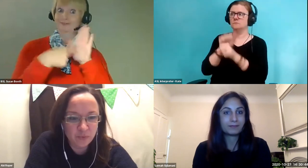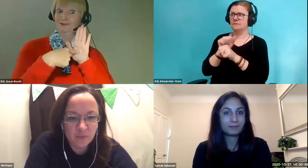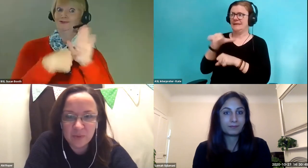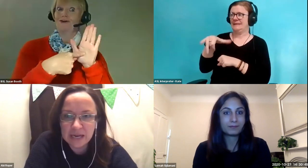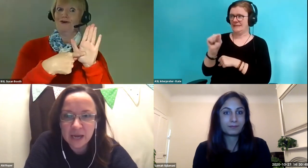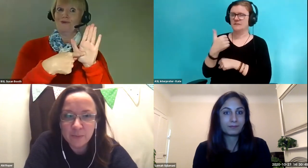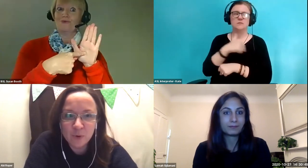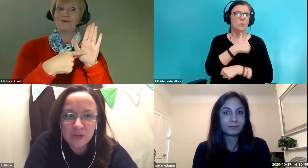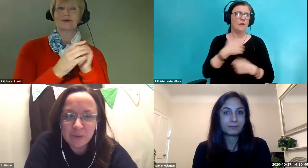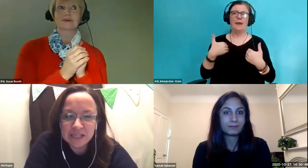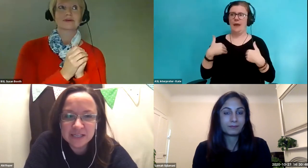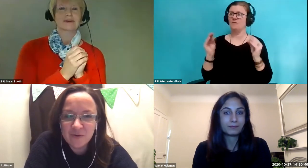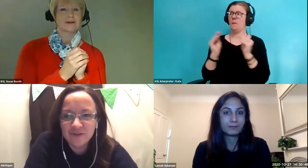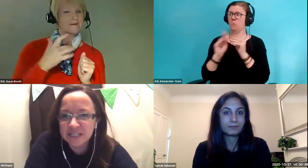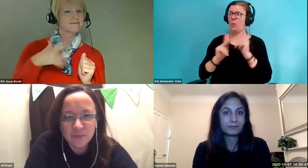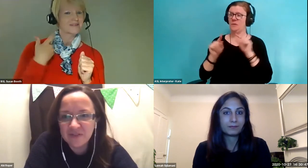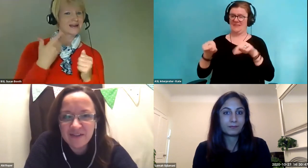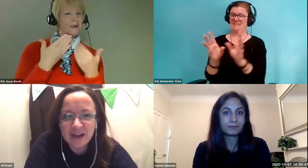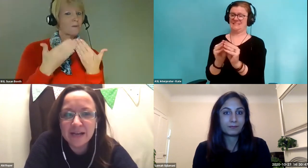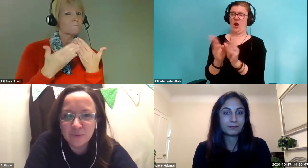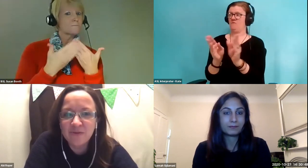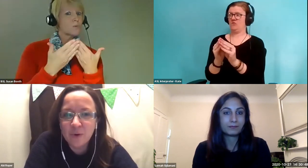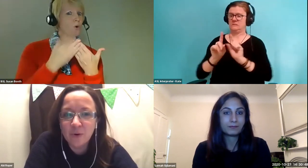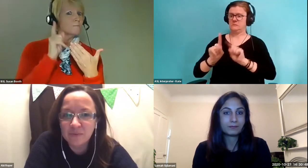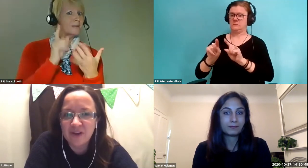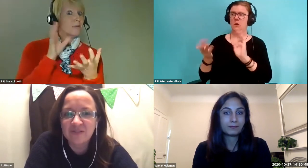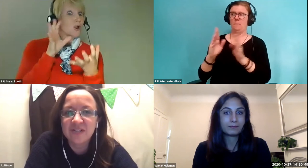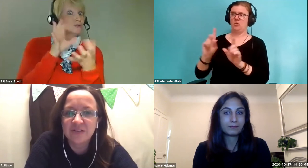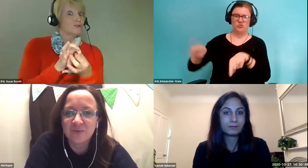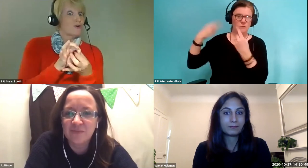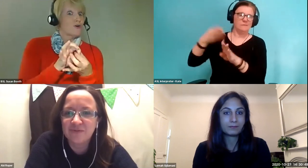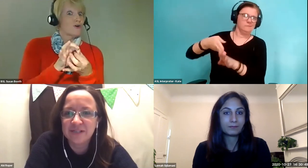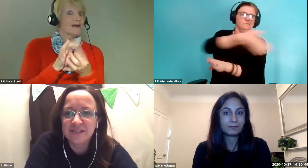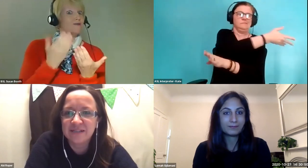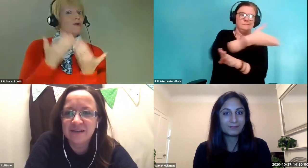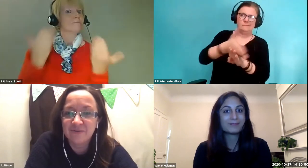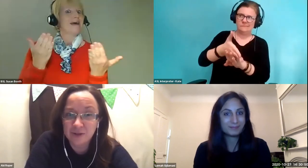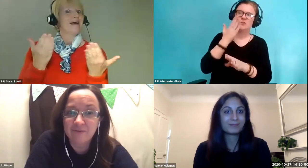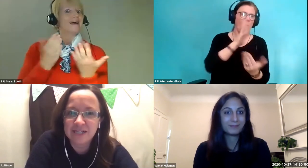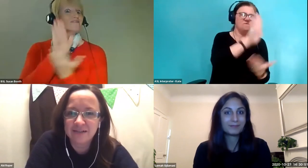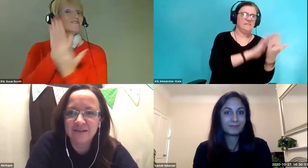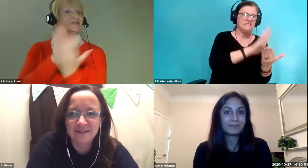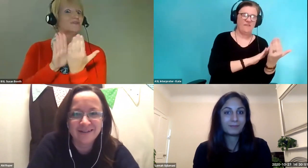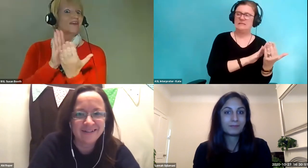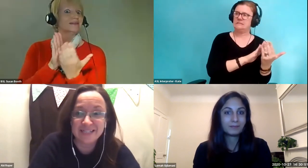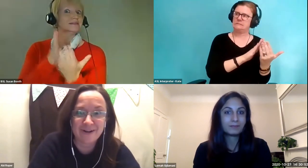probably more people at this conference than we've ever had before when we've had a physical conference for that reason it's great